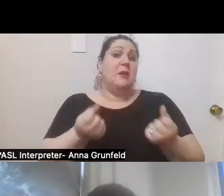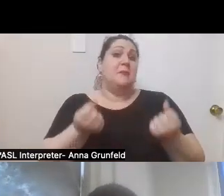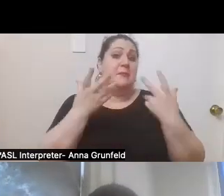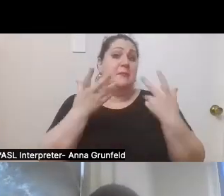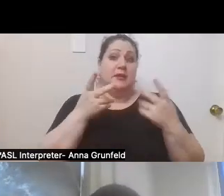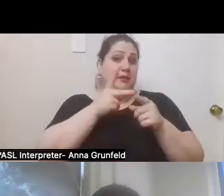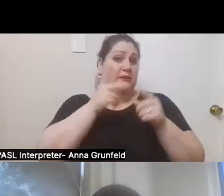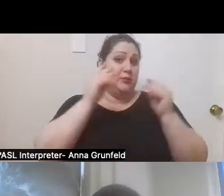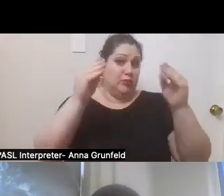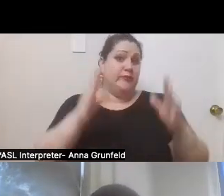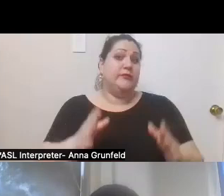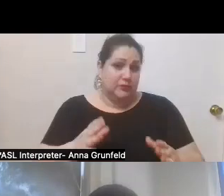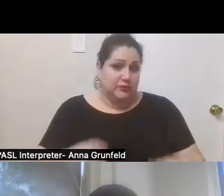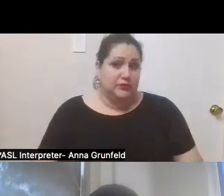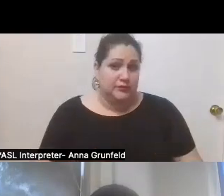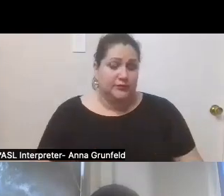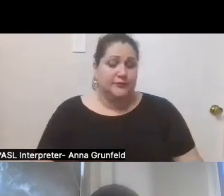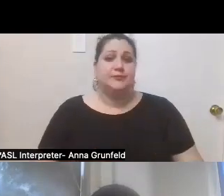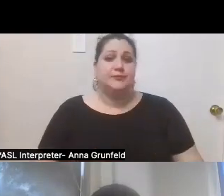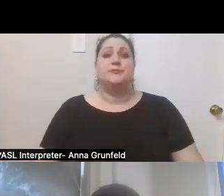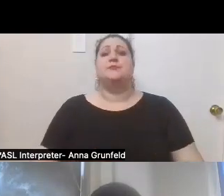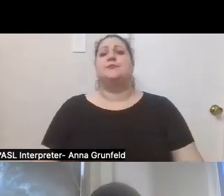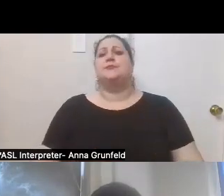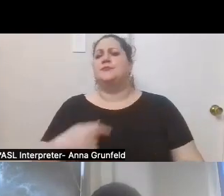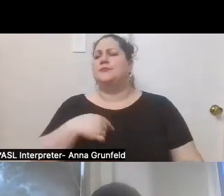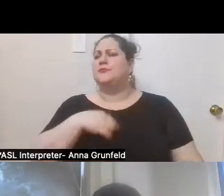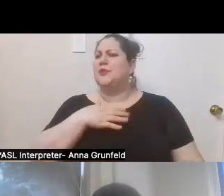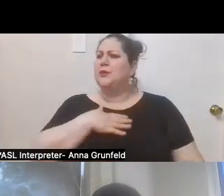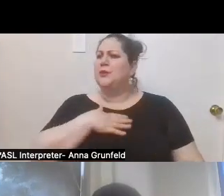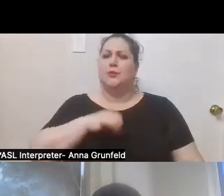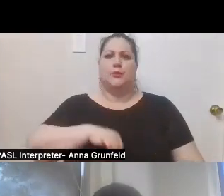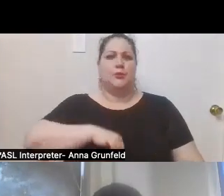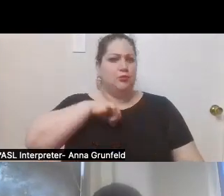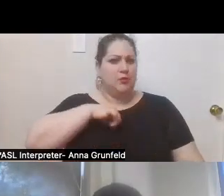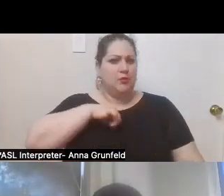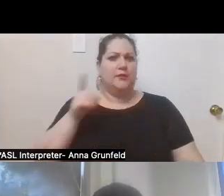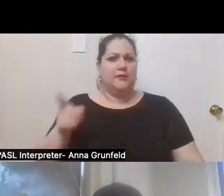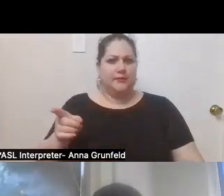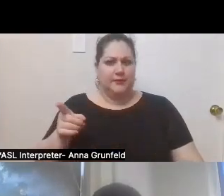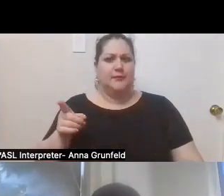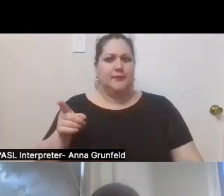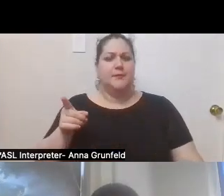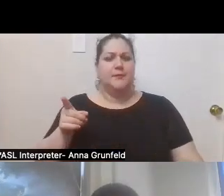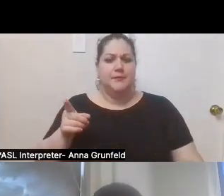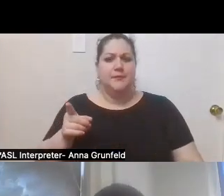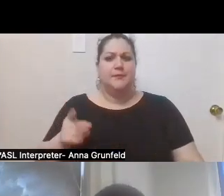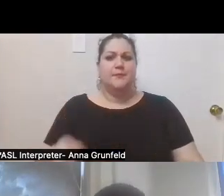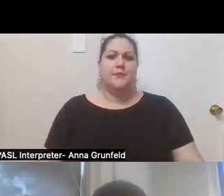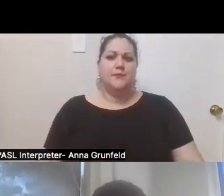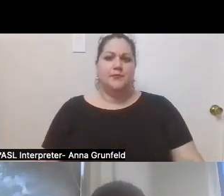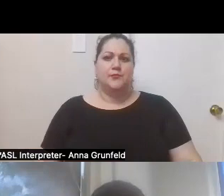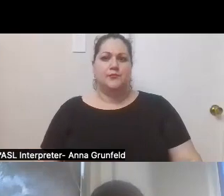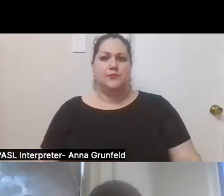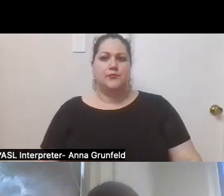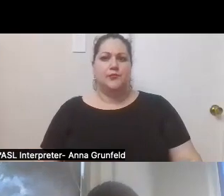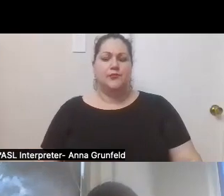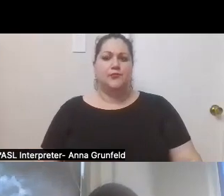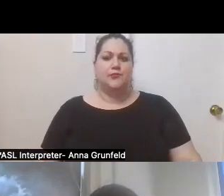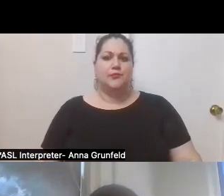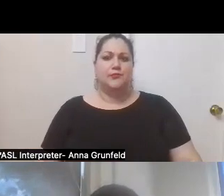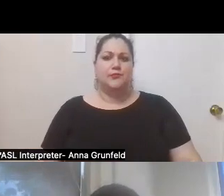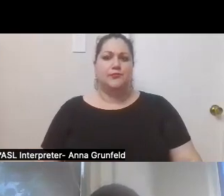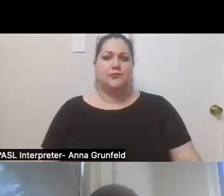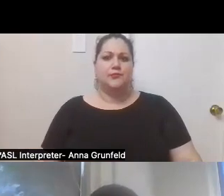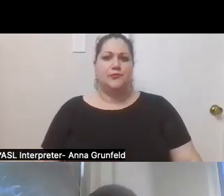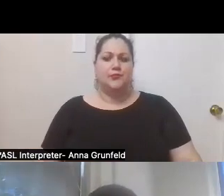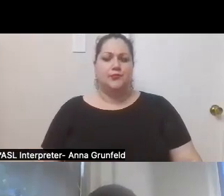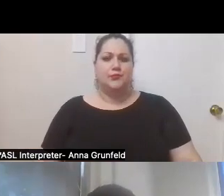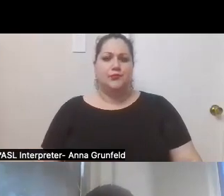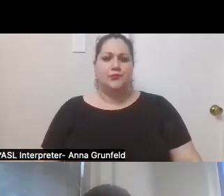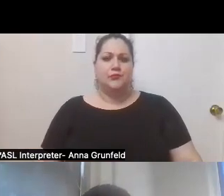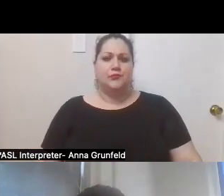And I'm very proud of him because he now, you know, helps others.